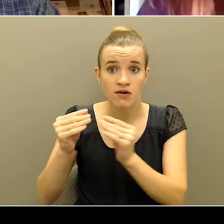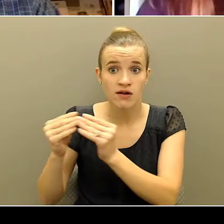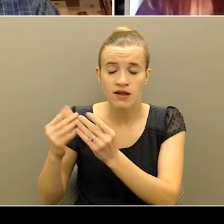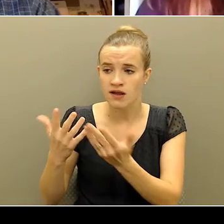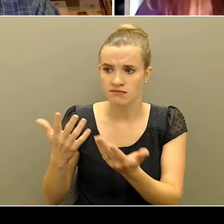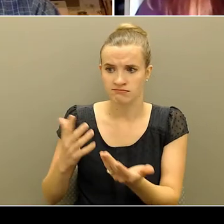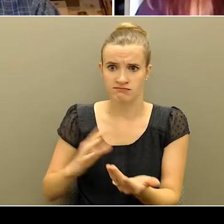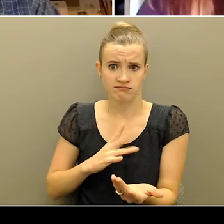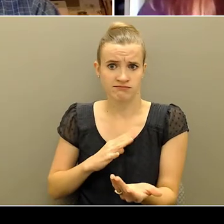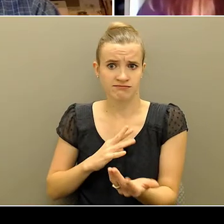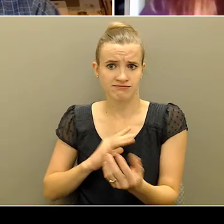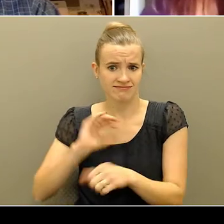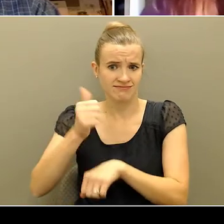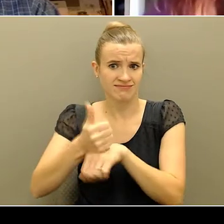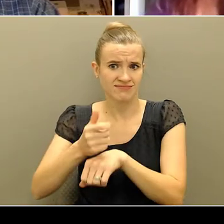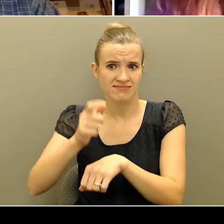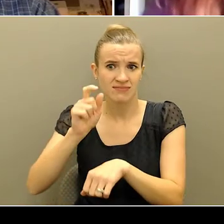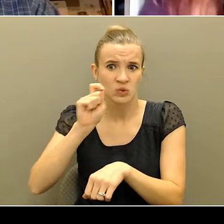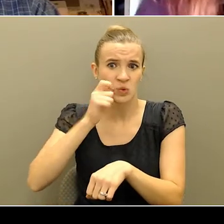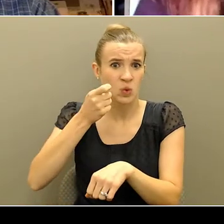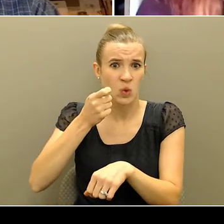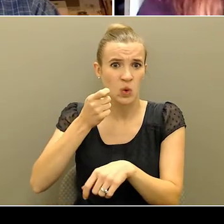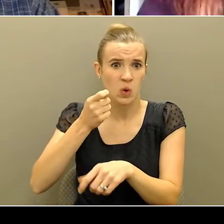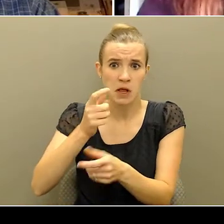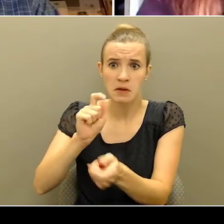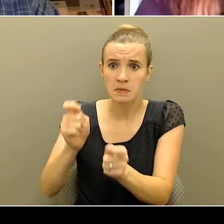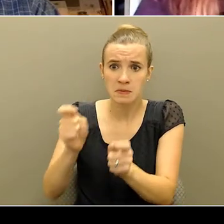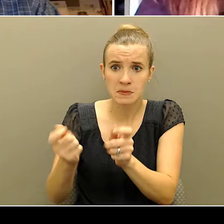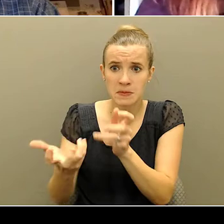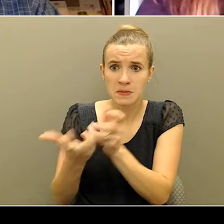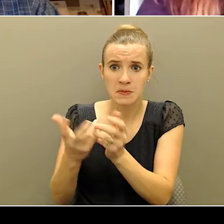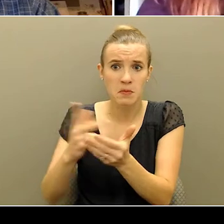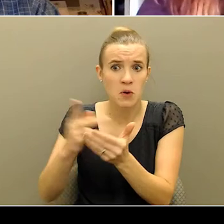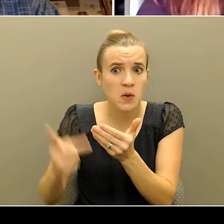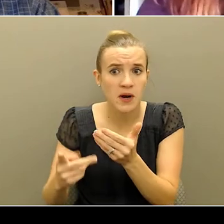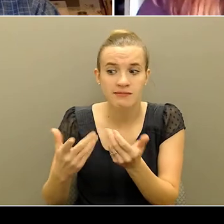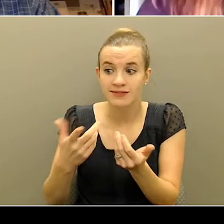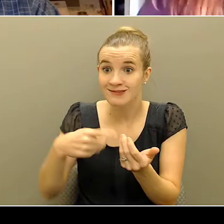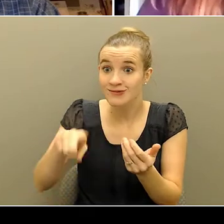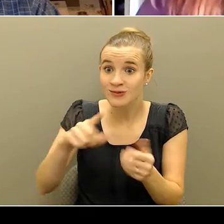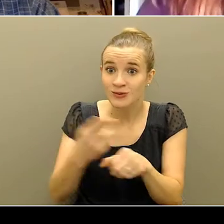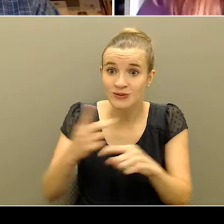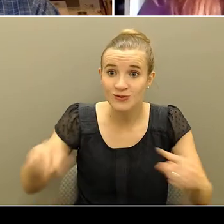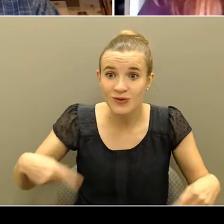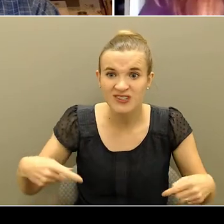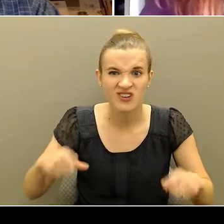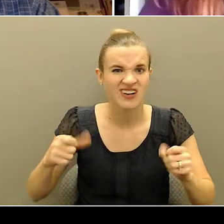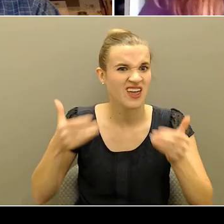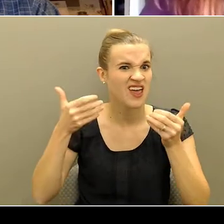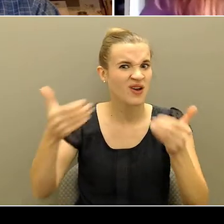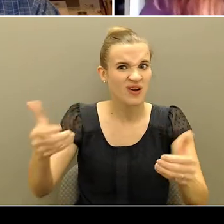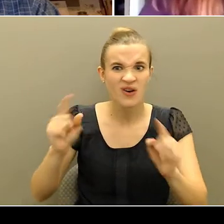waterskiing and so on. Um, what I think might be really good to still kind of